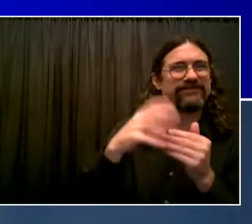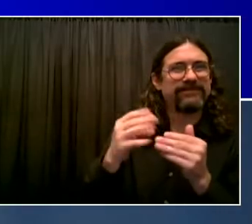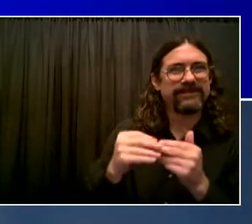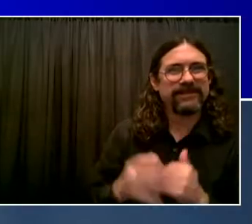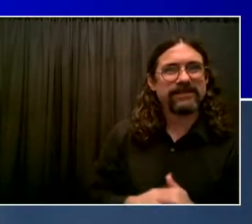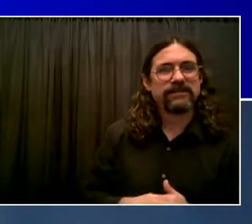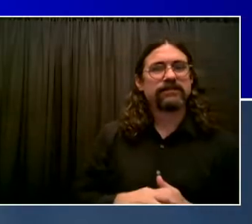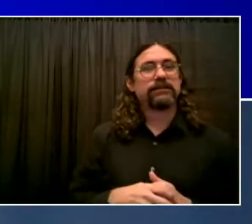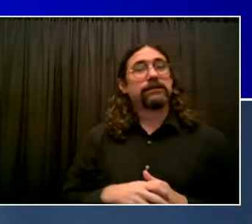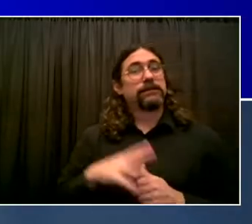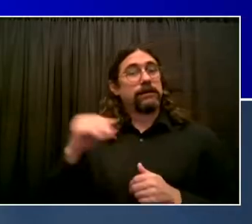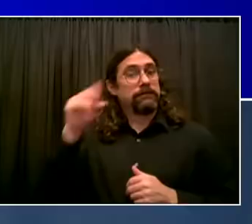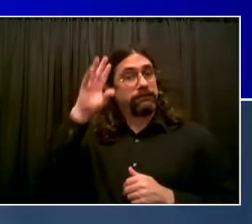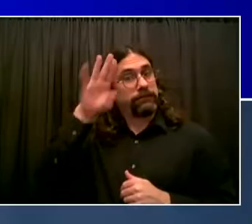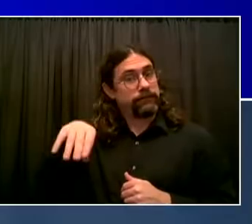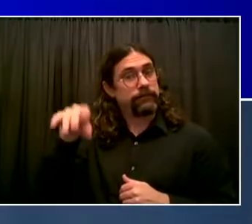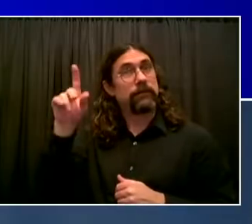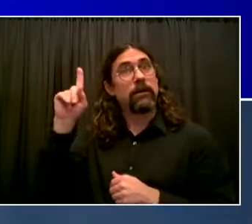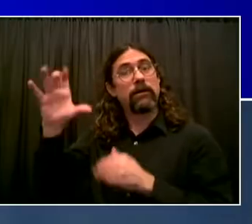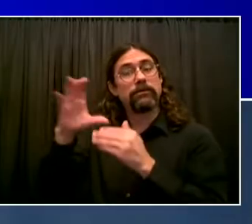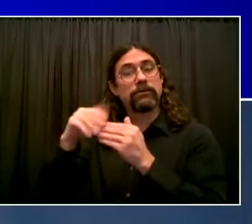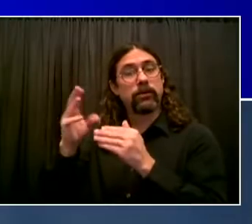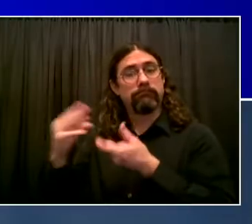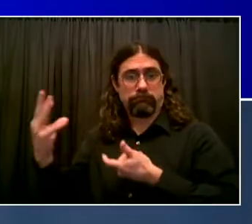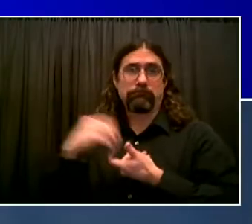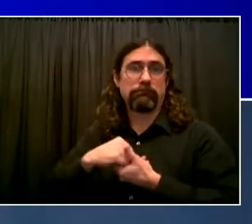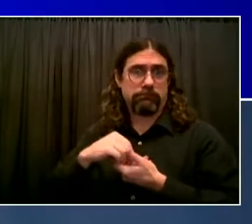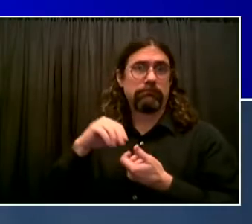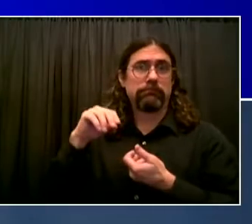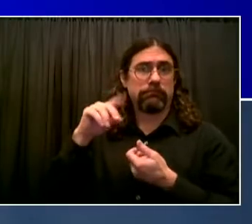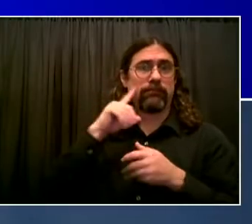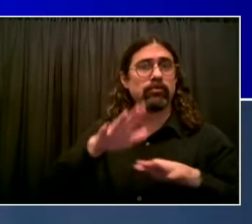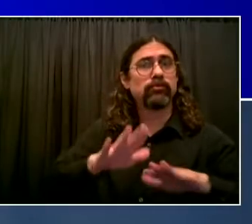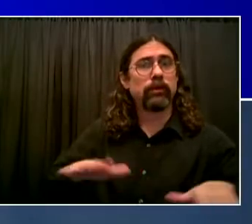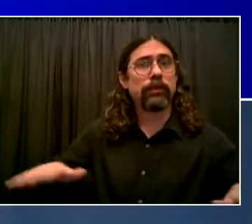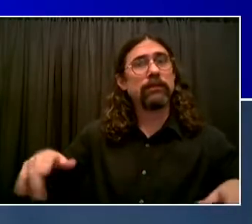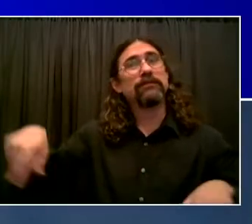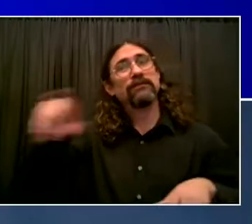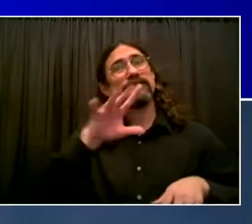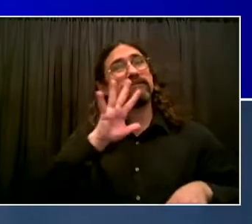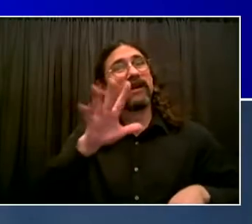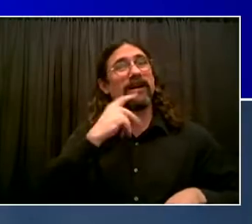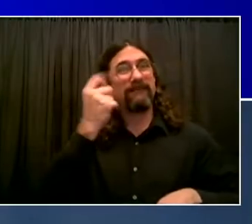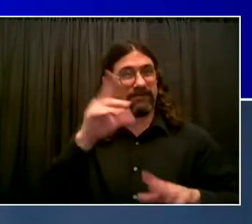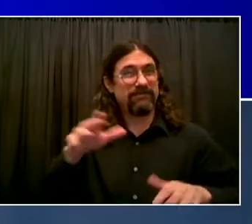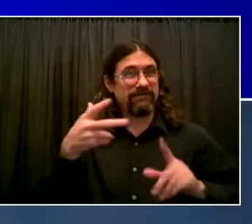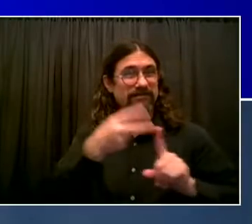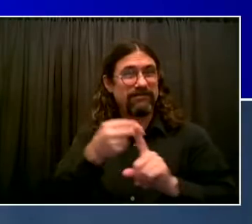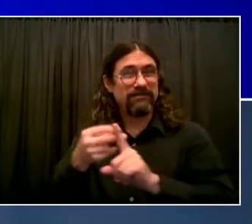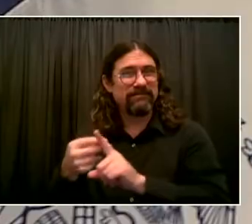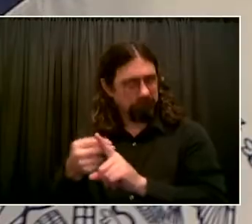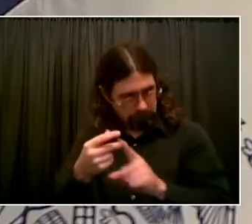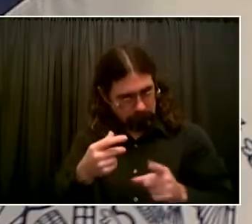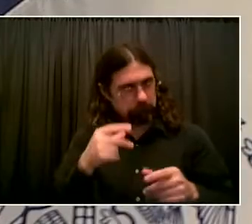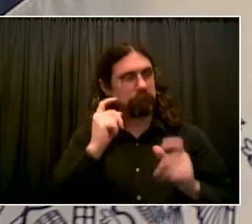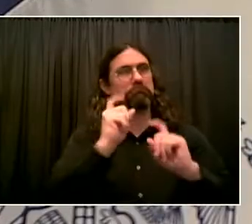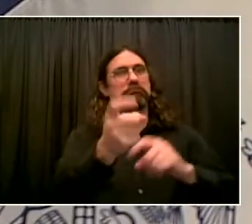THAT $100 INCENTIVE INCLUDING THE KIDS. THEY GET THAT $100 INCENTIVE.